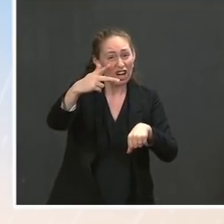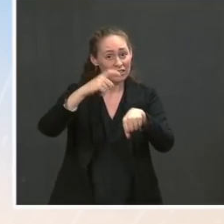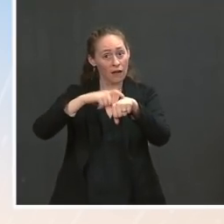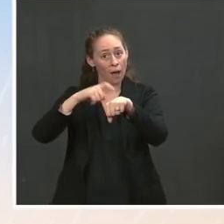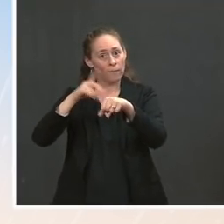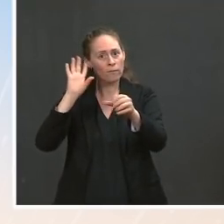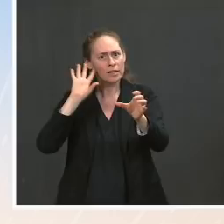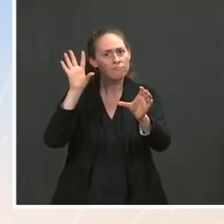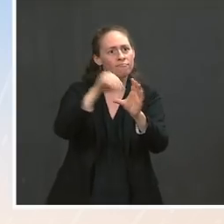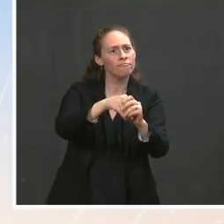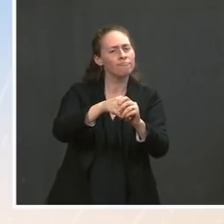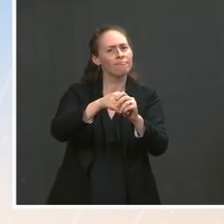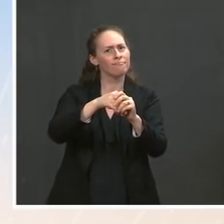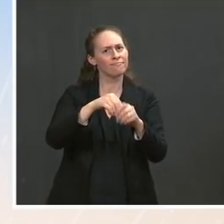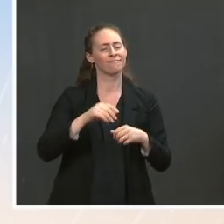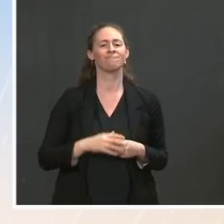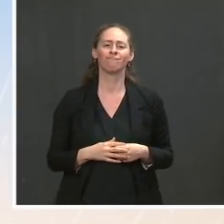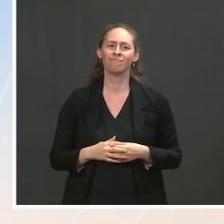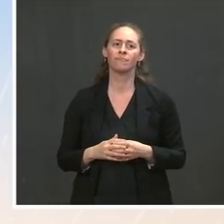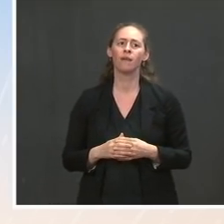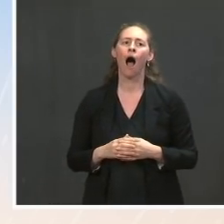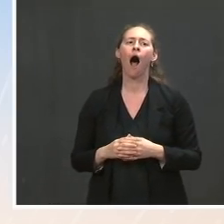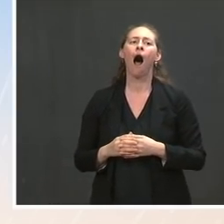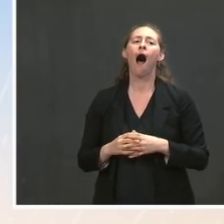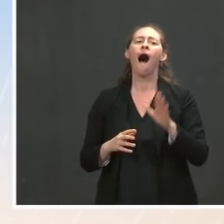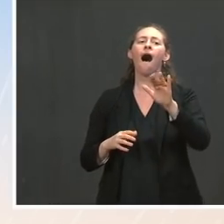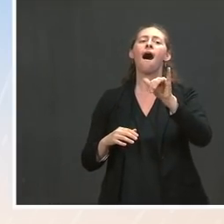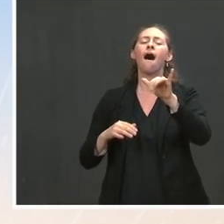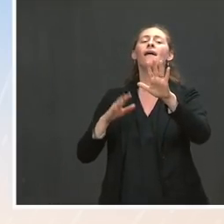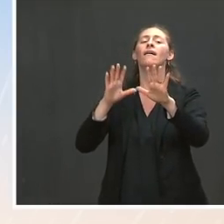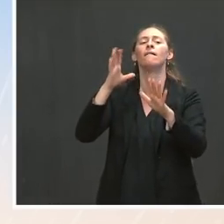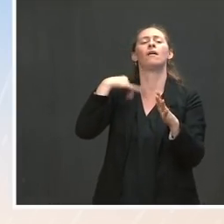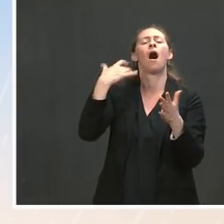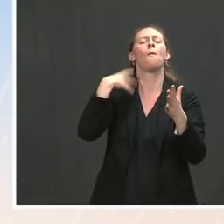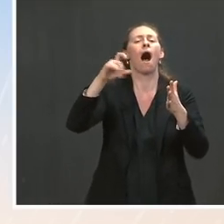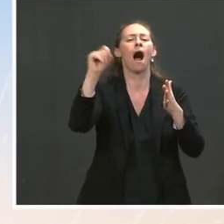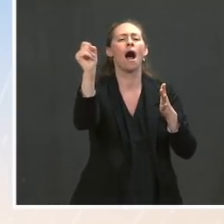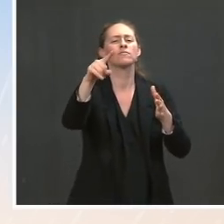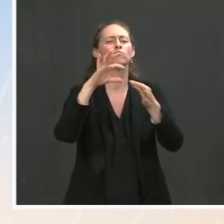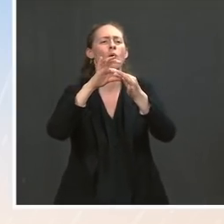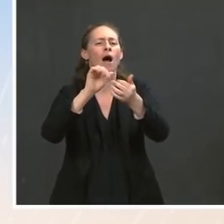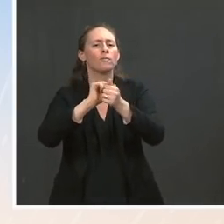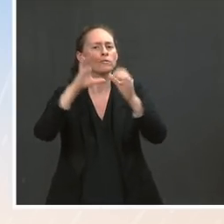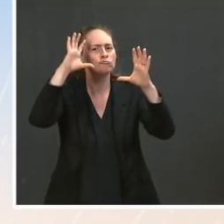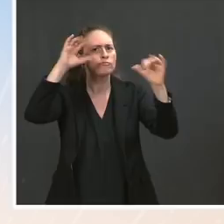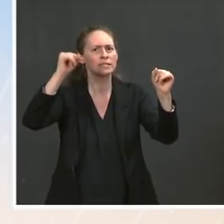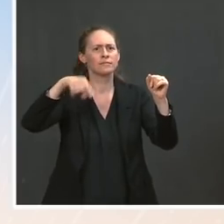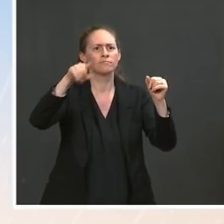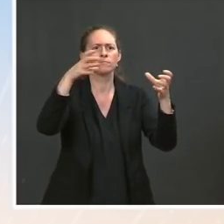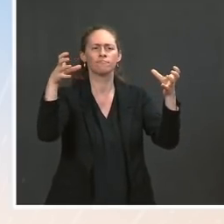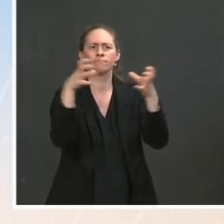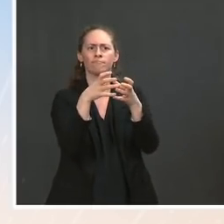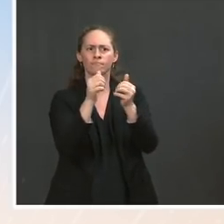The President talked about the importance of kids going back to the classrooms. In many schools all across the country,